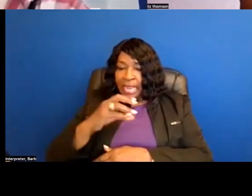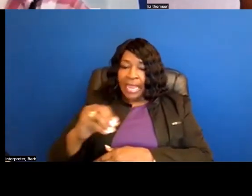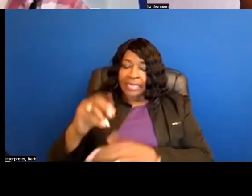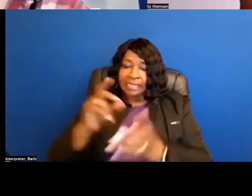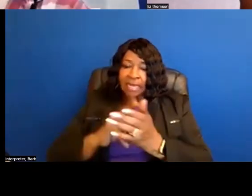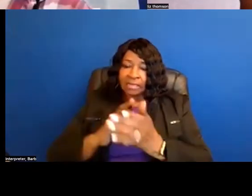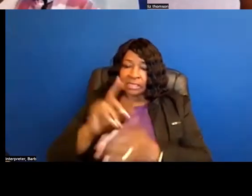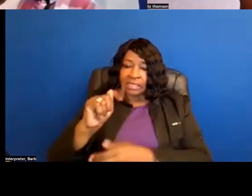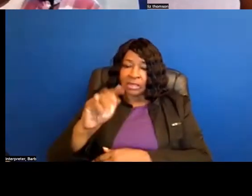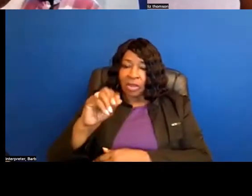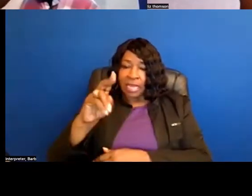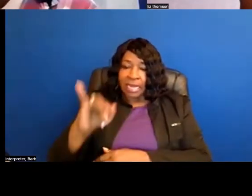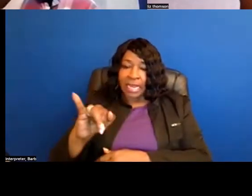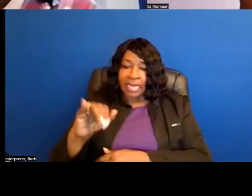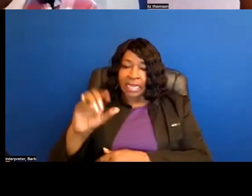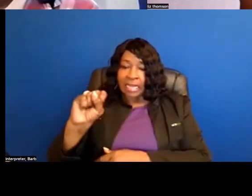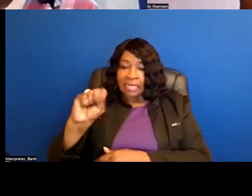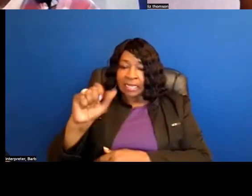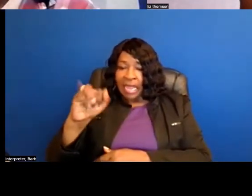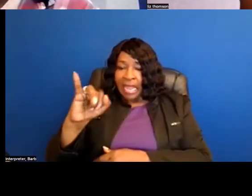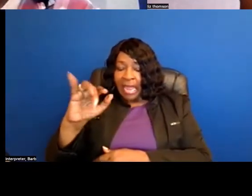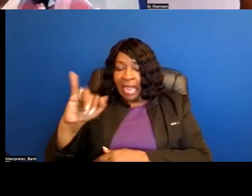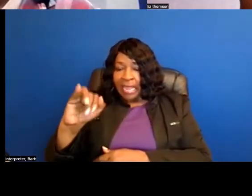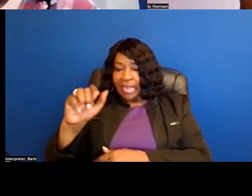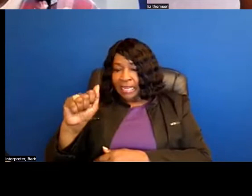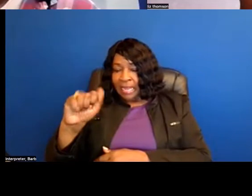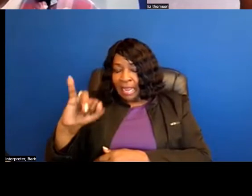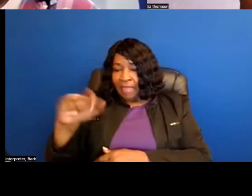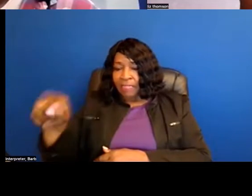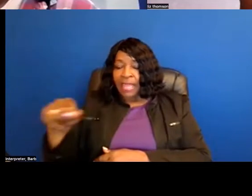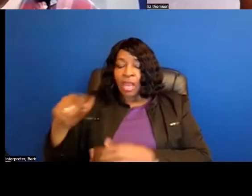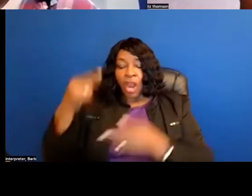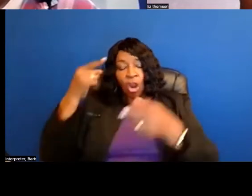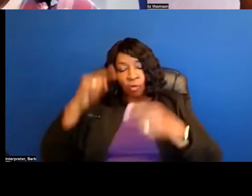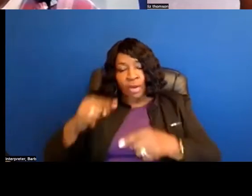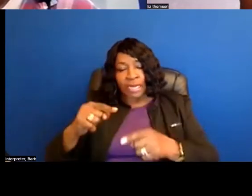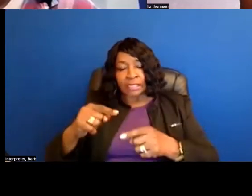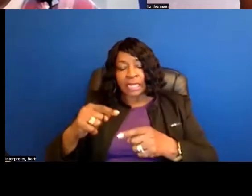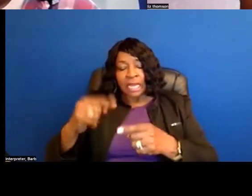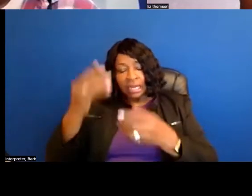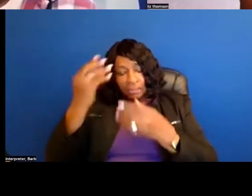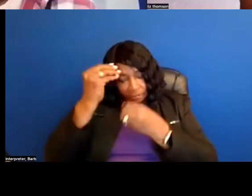who have agreed to share their original research with us. We started today with the question,